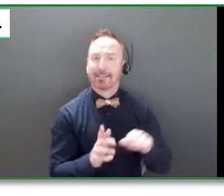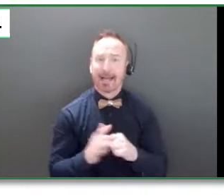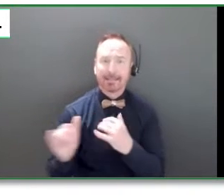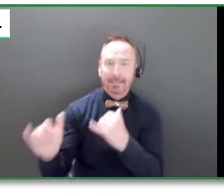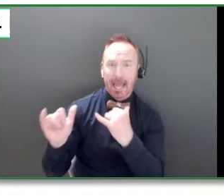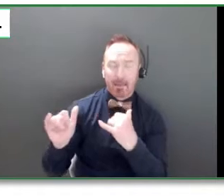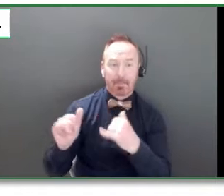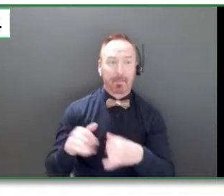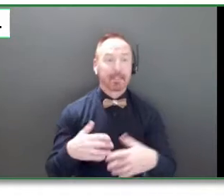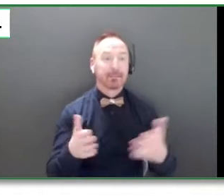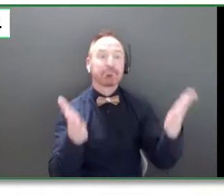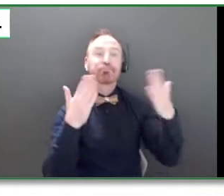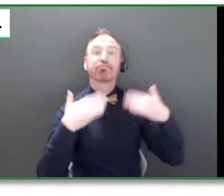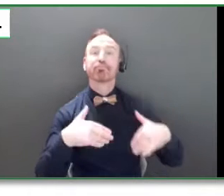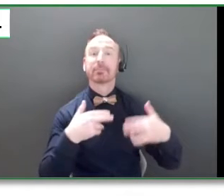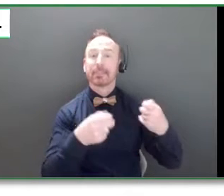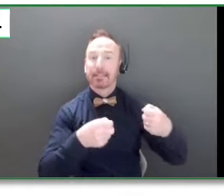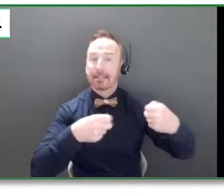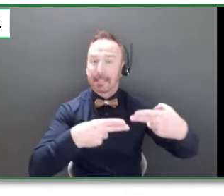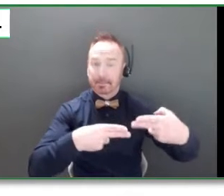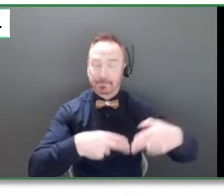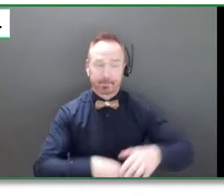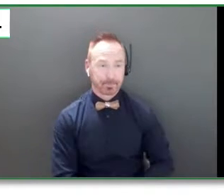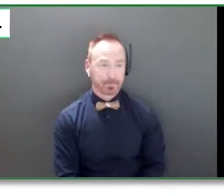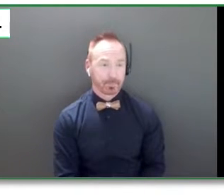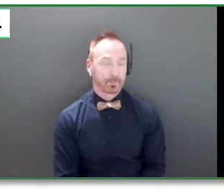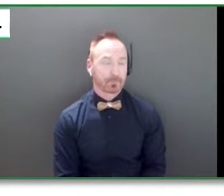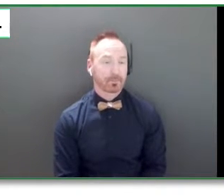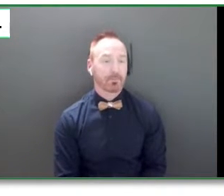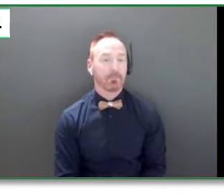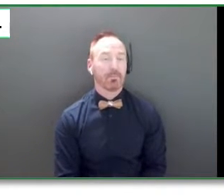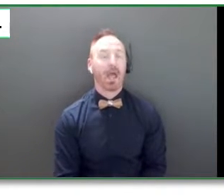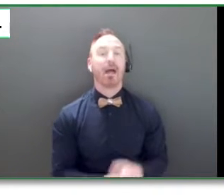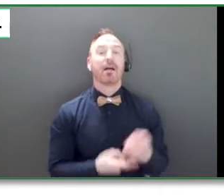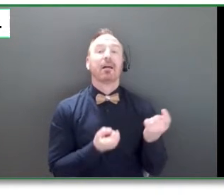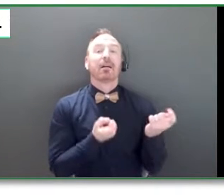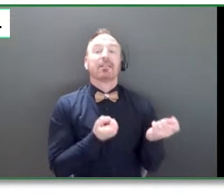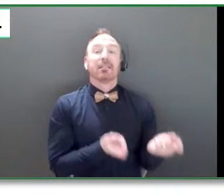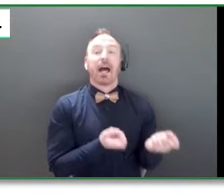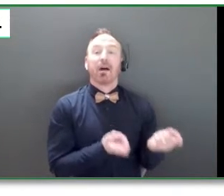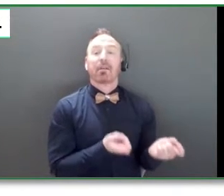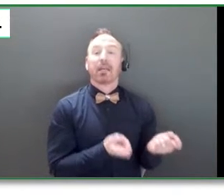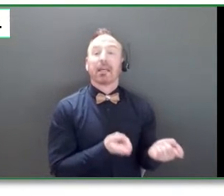So I started downhill skiing about 1.5